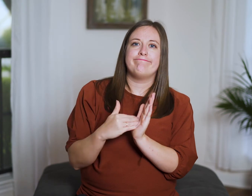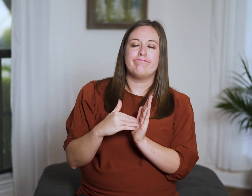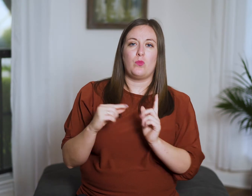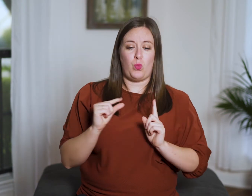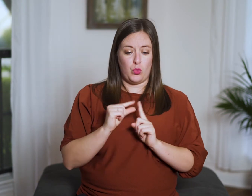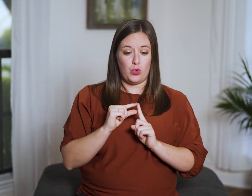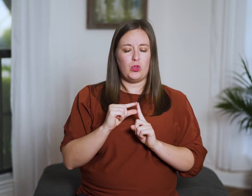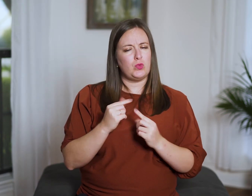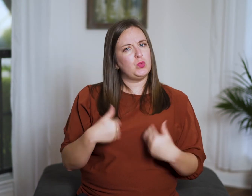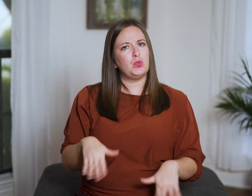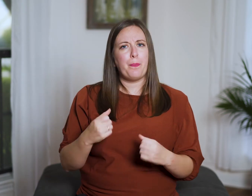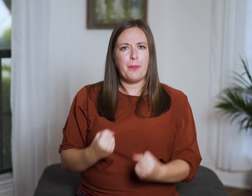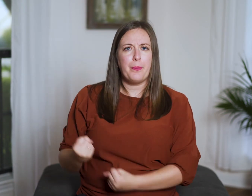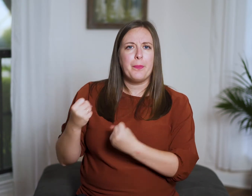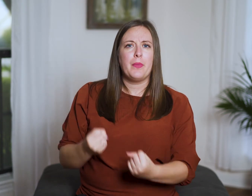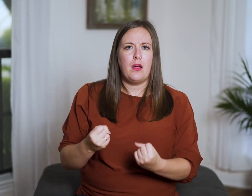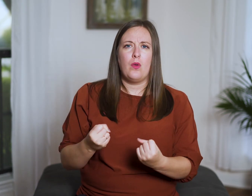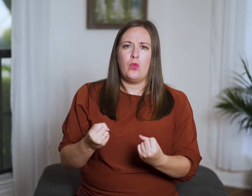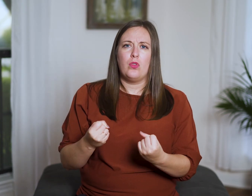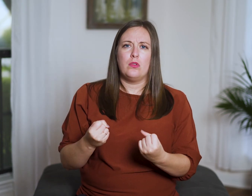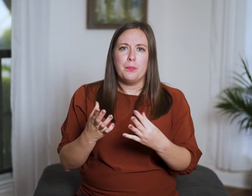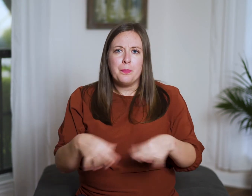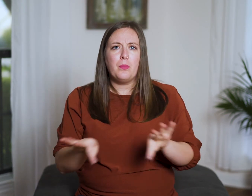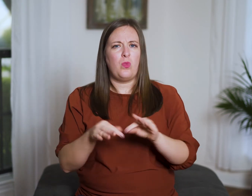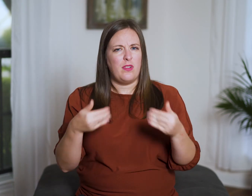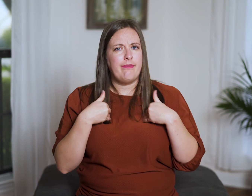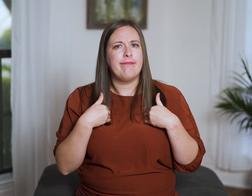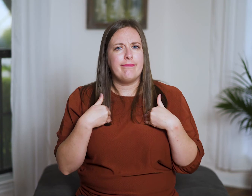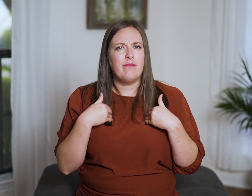again of the power and importance of our words.